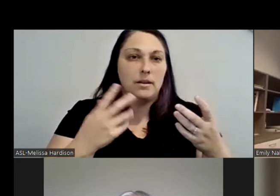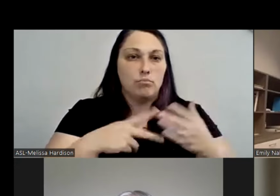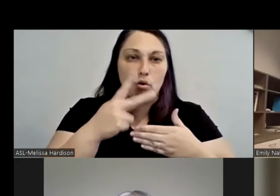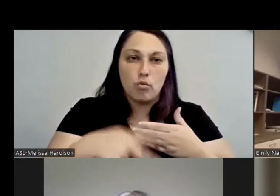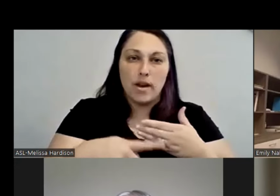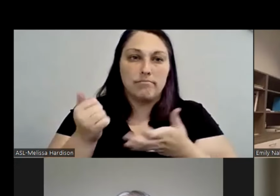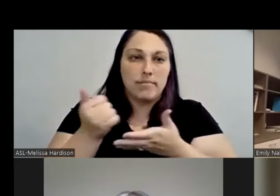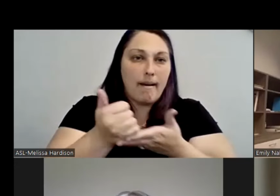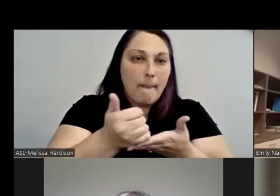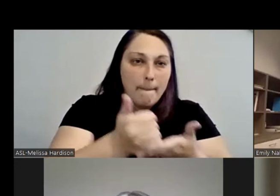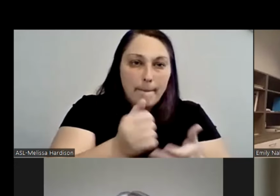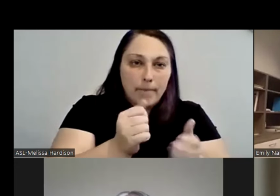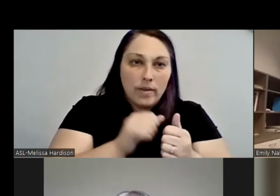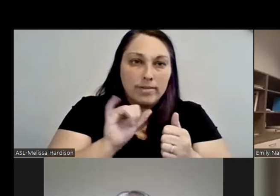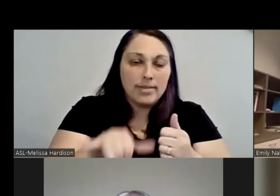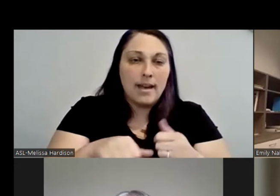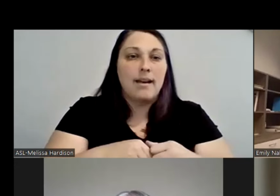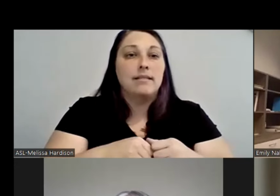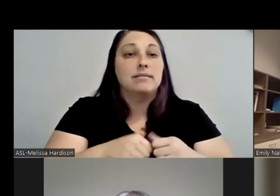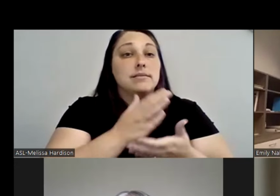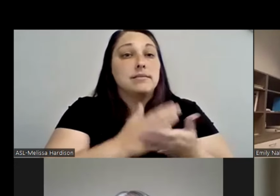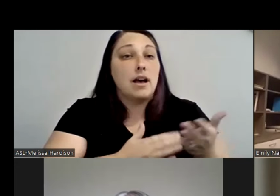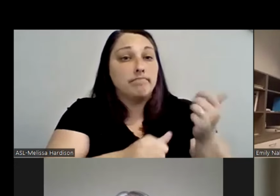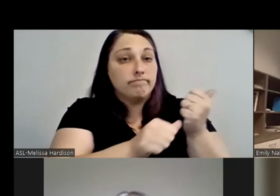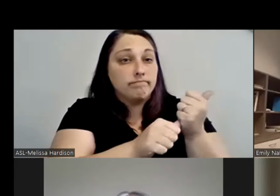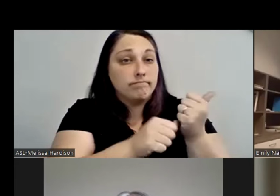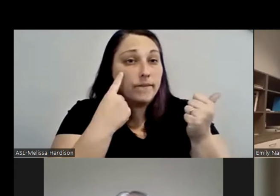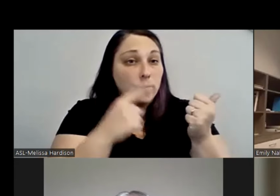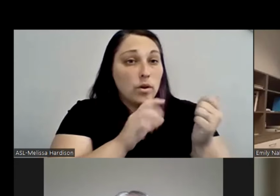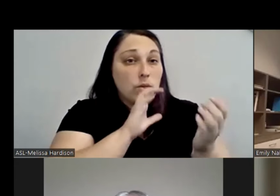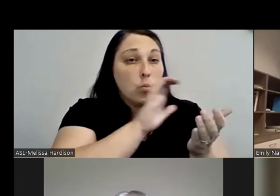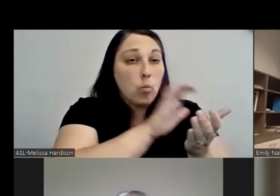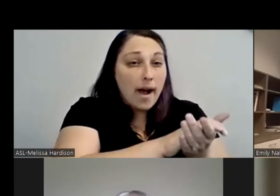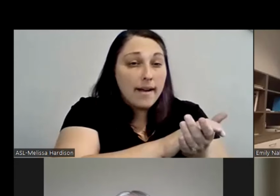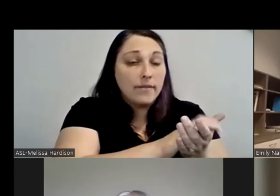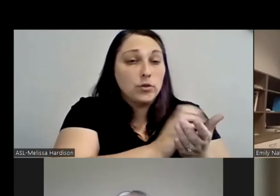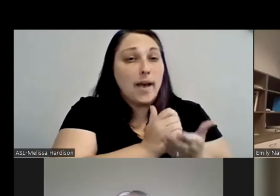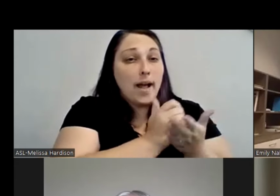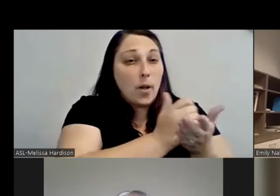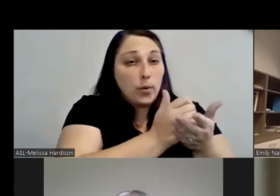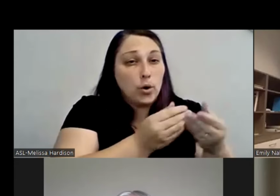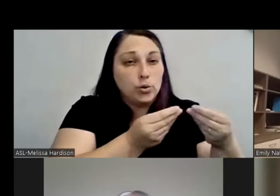bathtub, cooking, getting outside, a whole range of problems that the